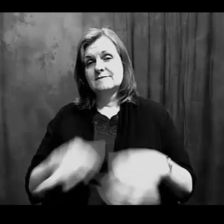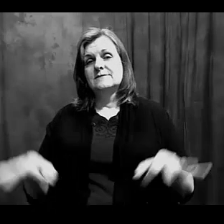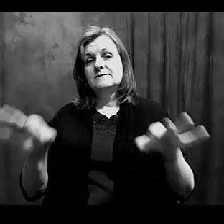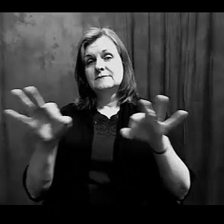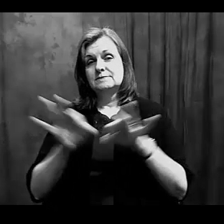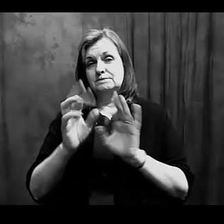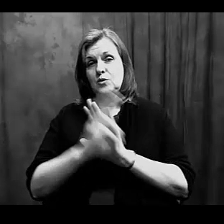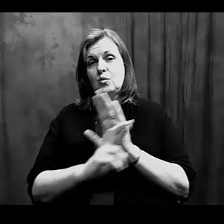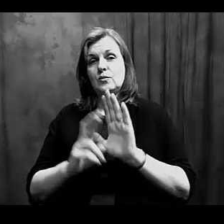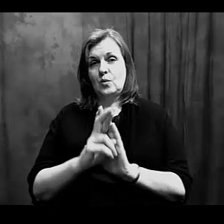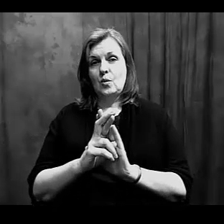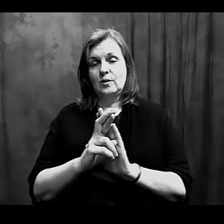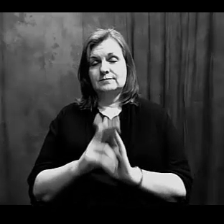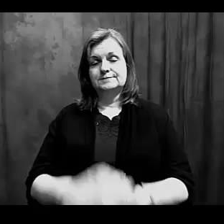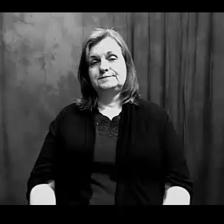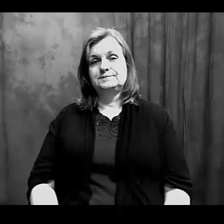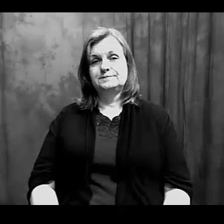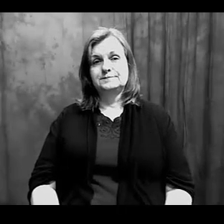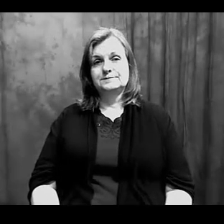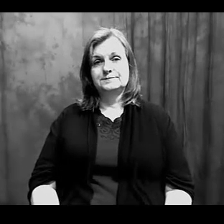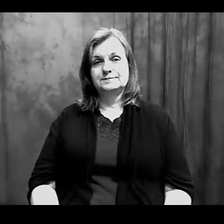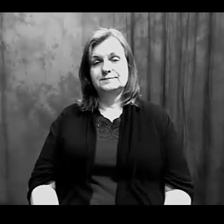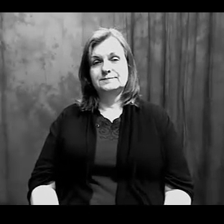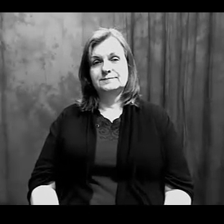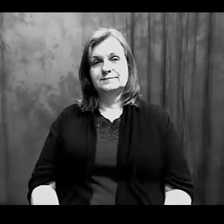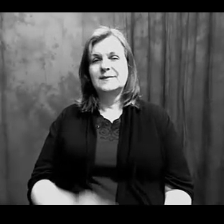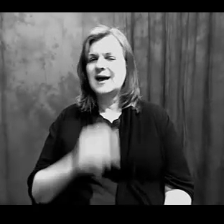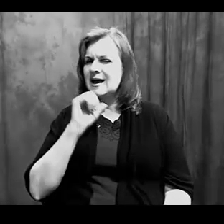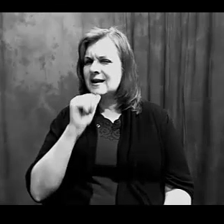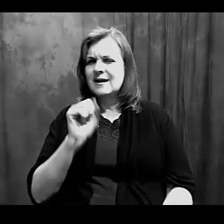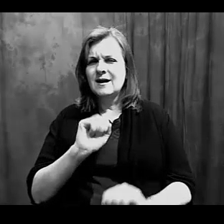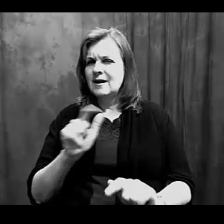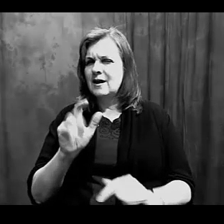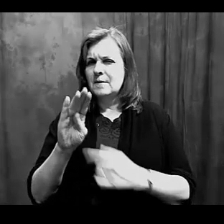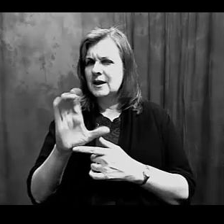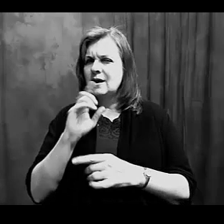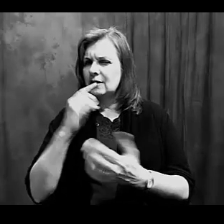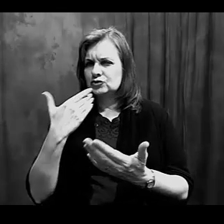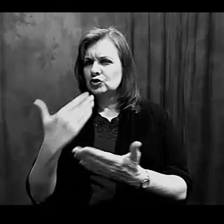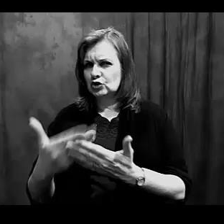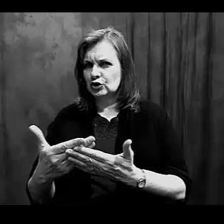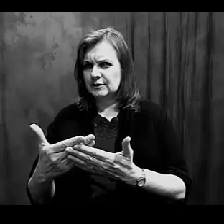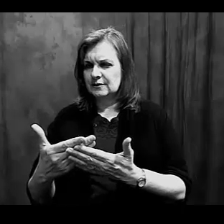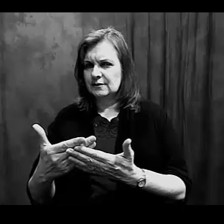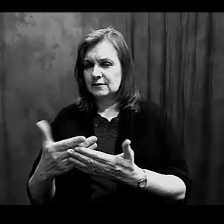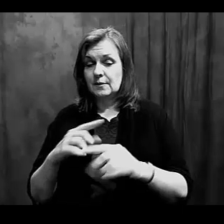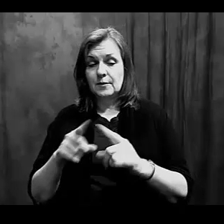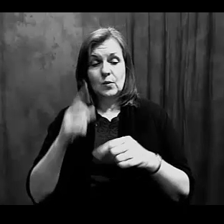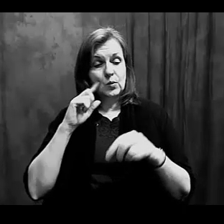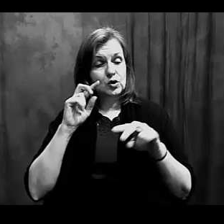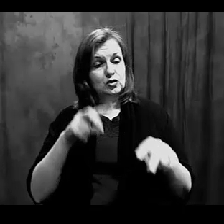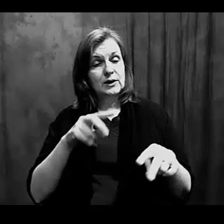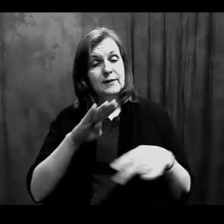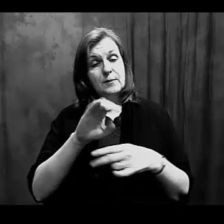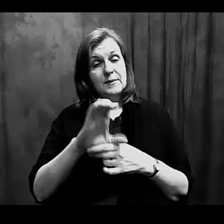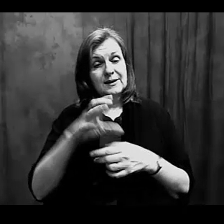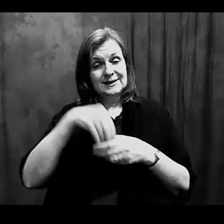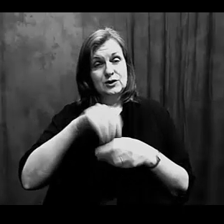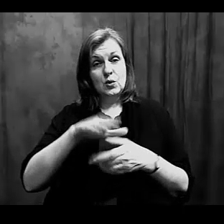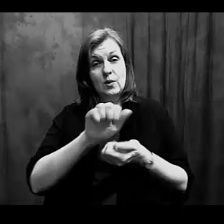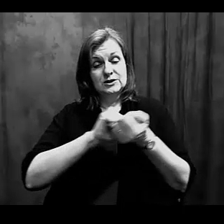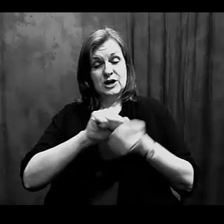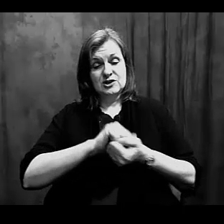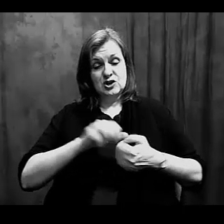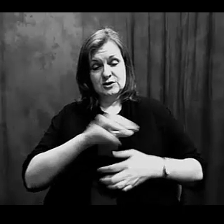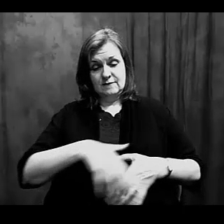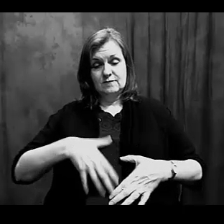but they play very critical role in your body now they're not all good right but when we look at the ones associated with your digestive tract